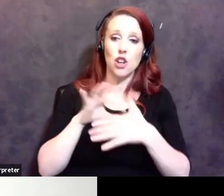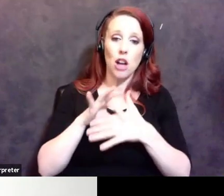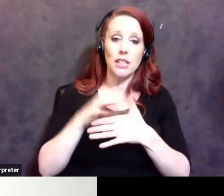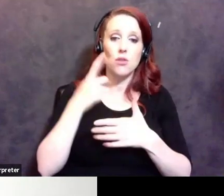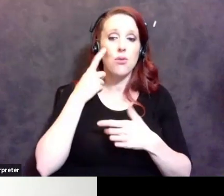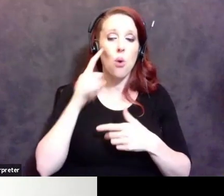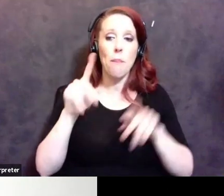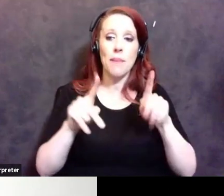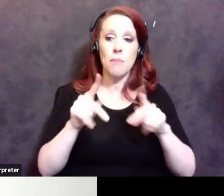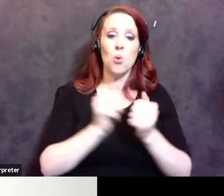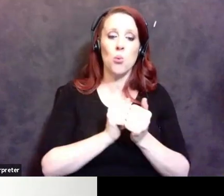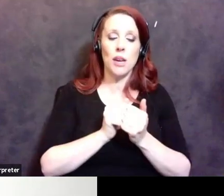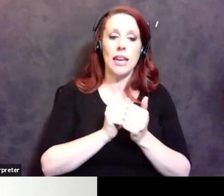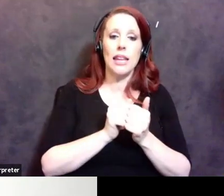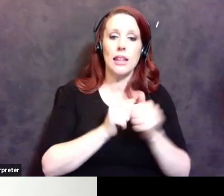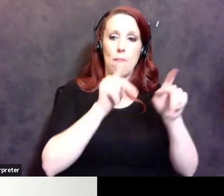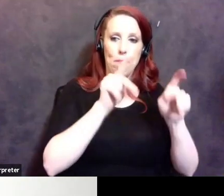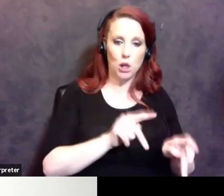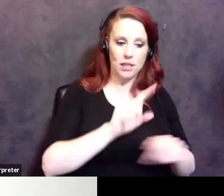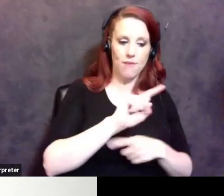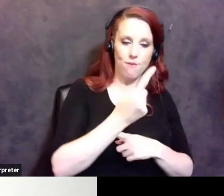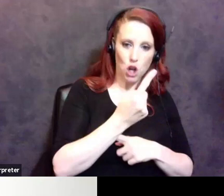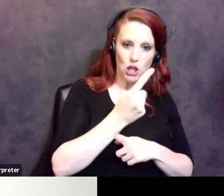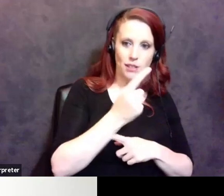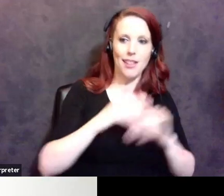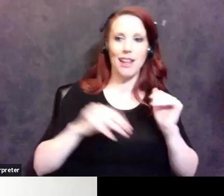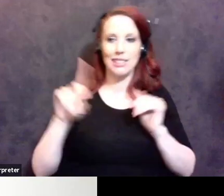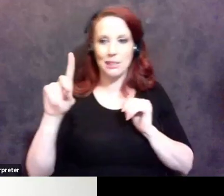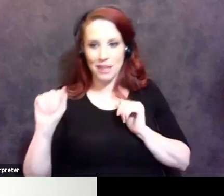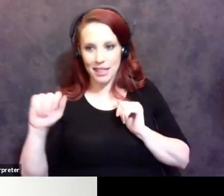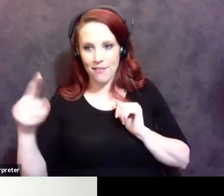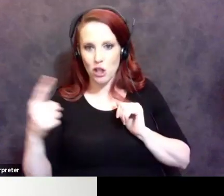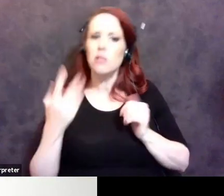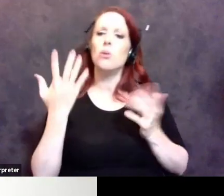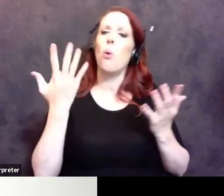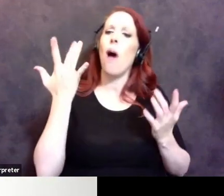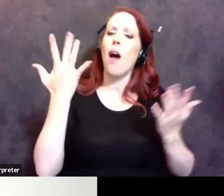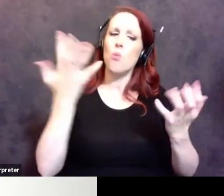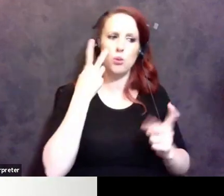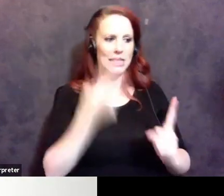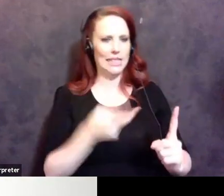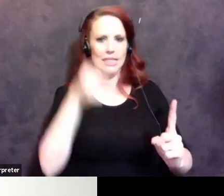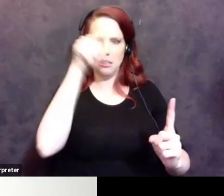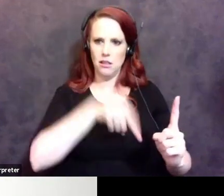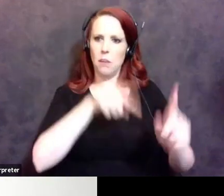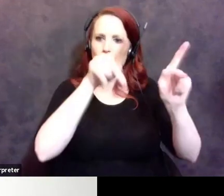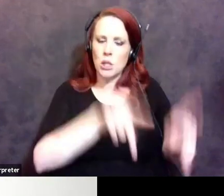language was that you wanted to see the person first. There still are a lot of disabled people